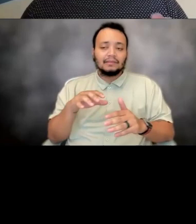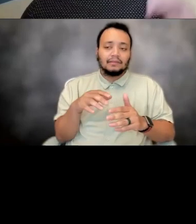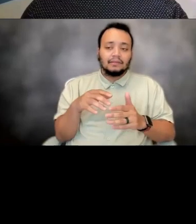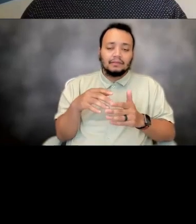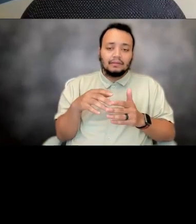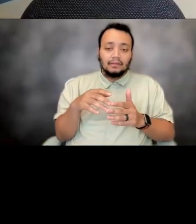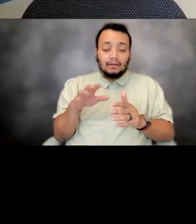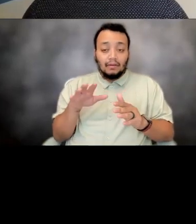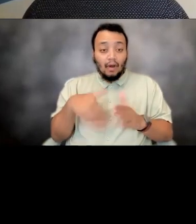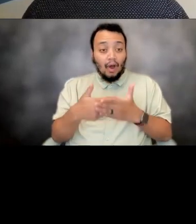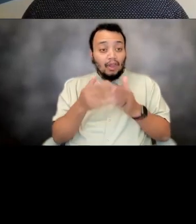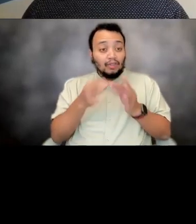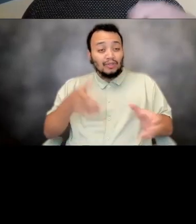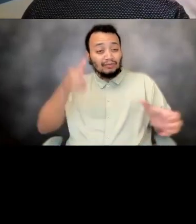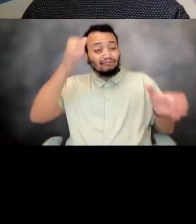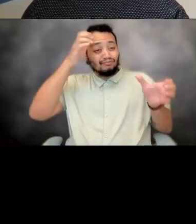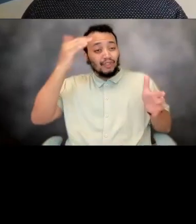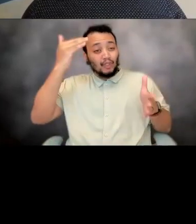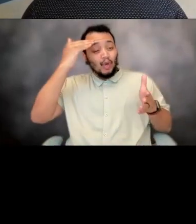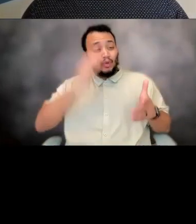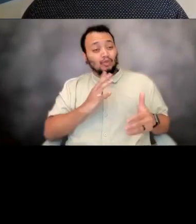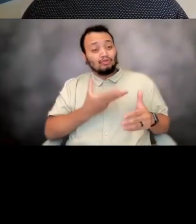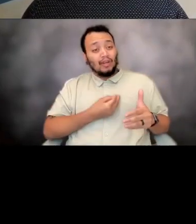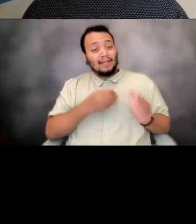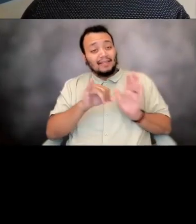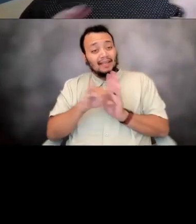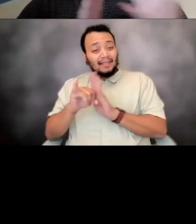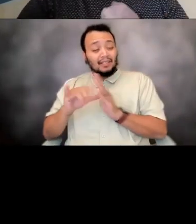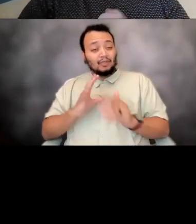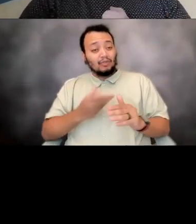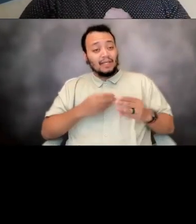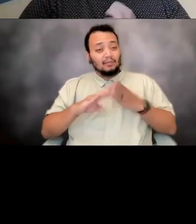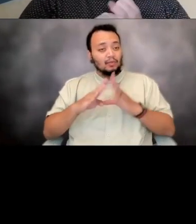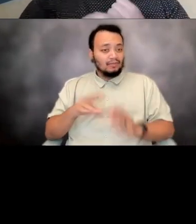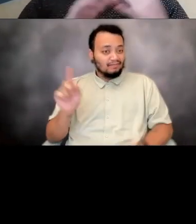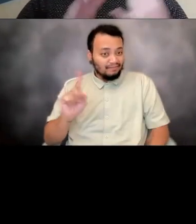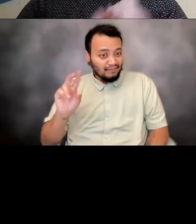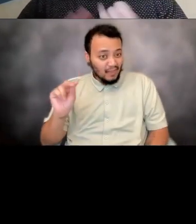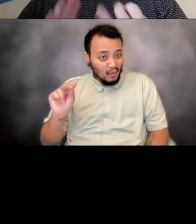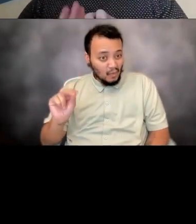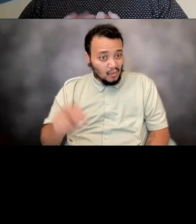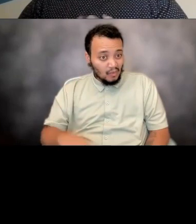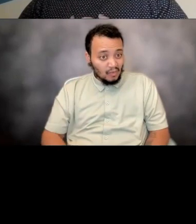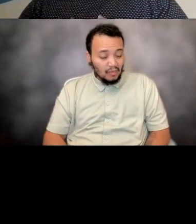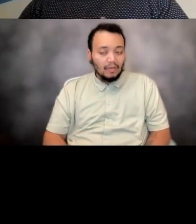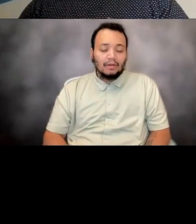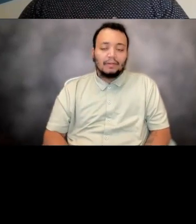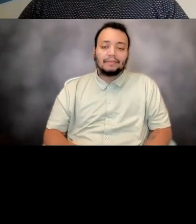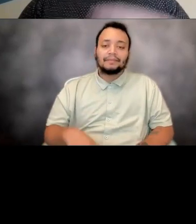We are primarily hearing this from folks talking about ASL and Spanish interpretation